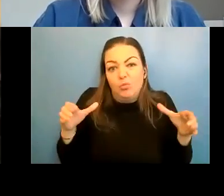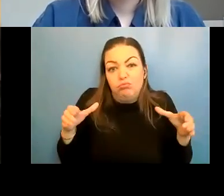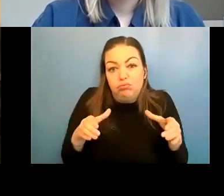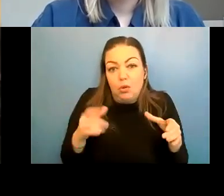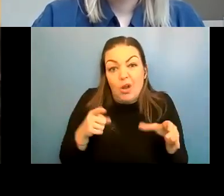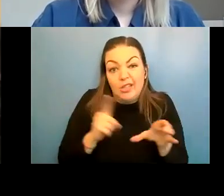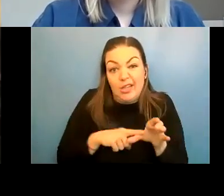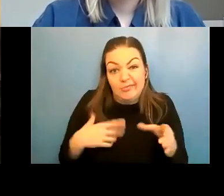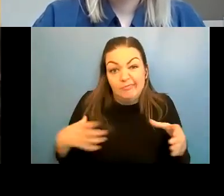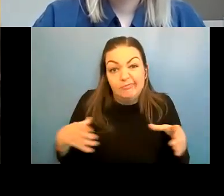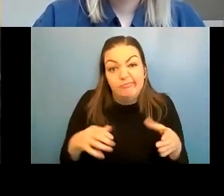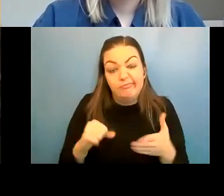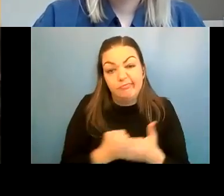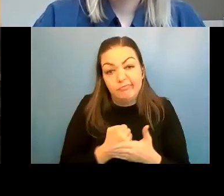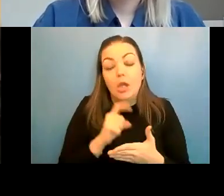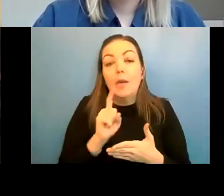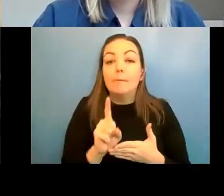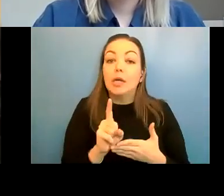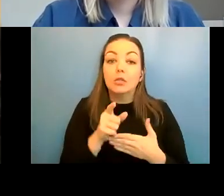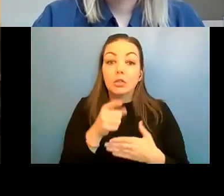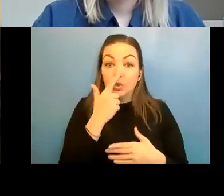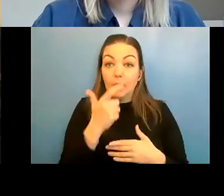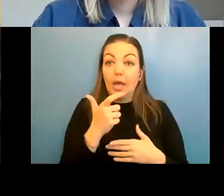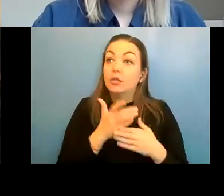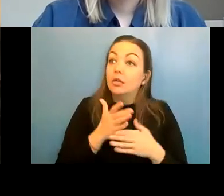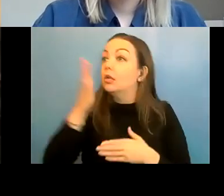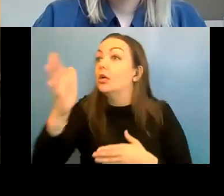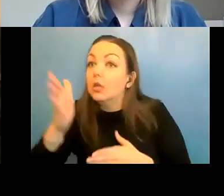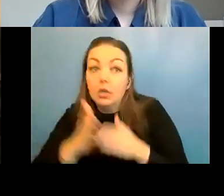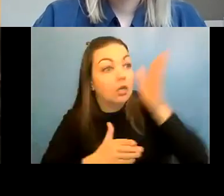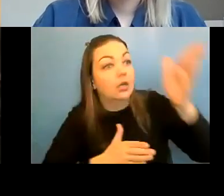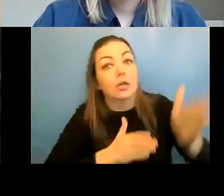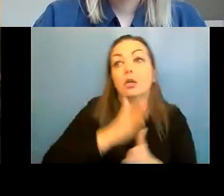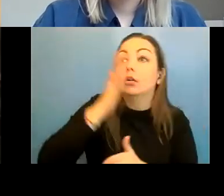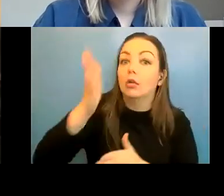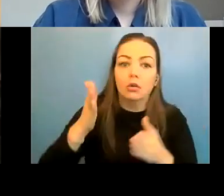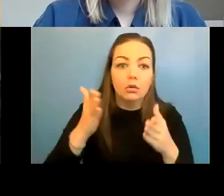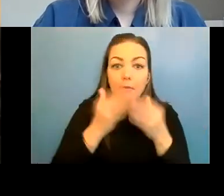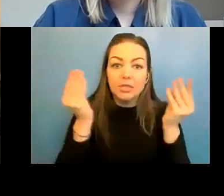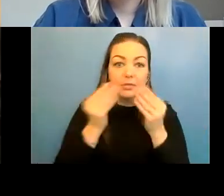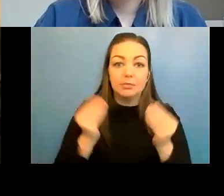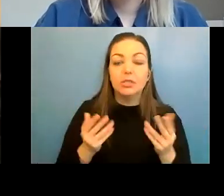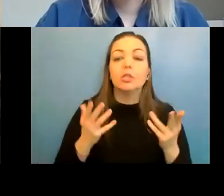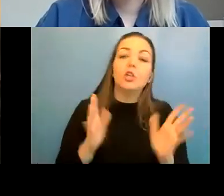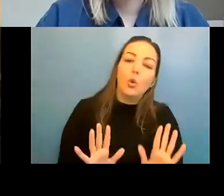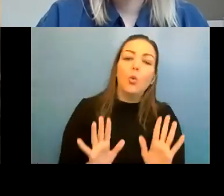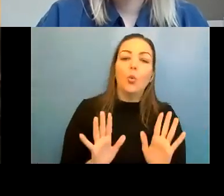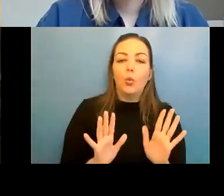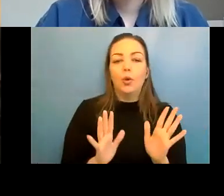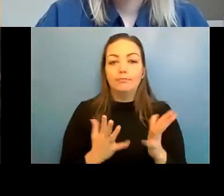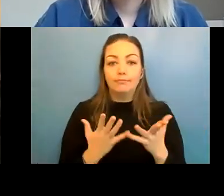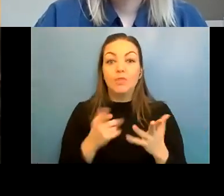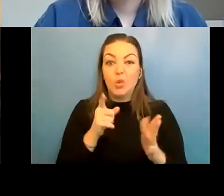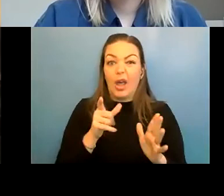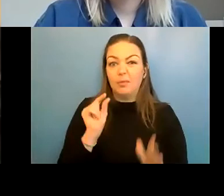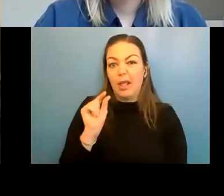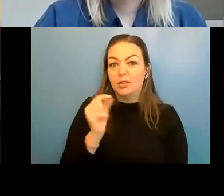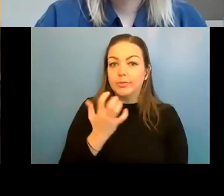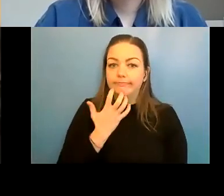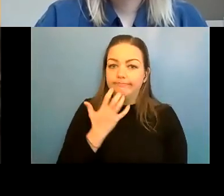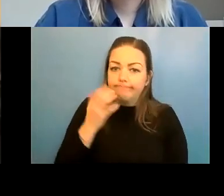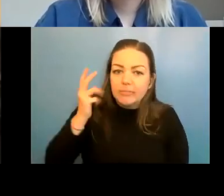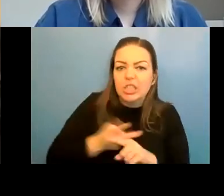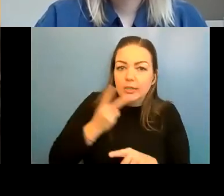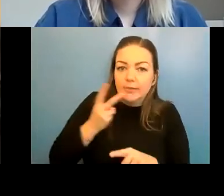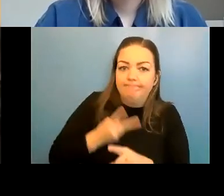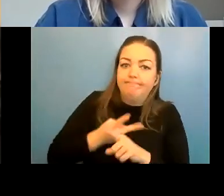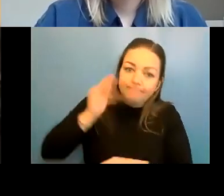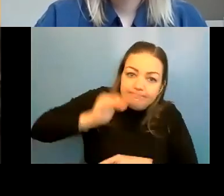are a massive organisation, slightly smaller sadly than we were last year, but still massive, and you can end up going to one person and jumping around the houses a bit.